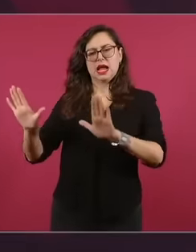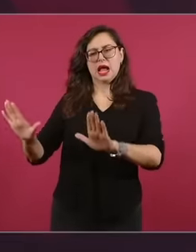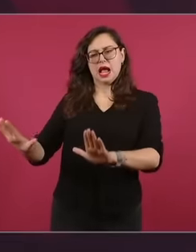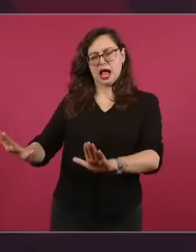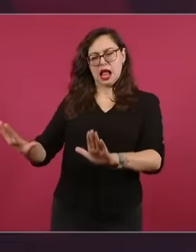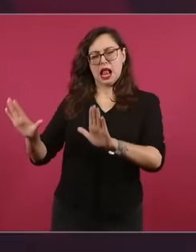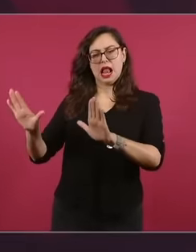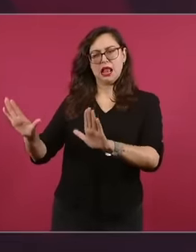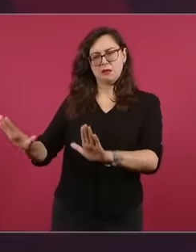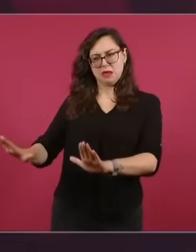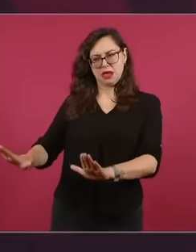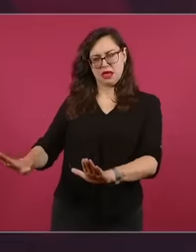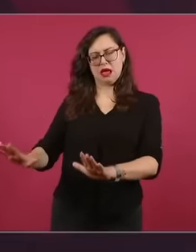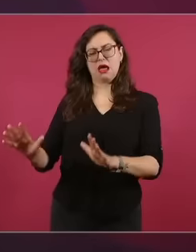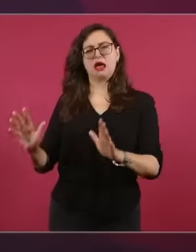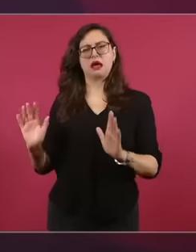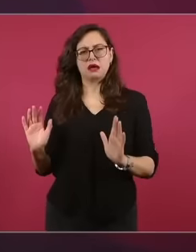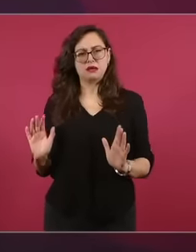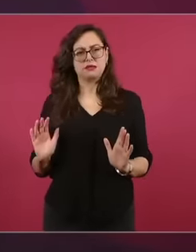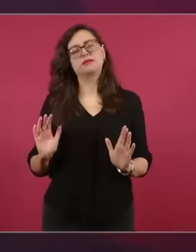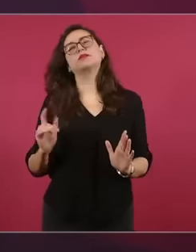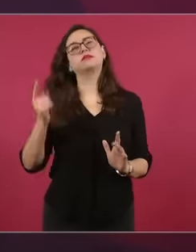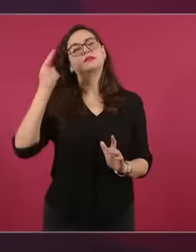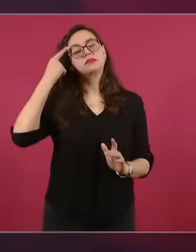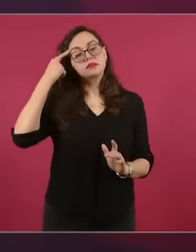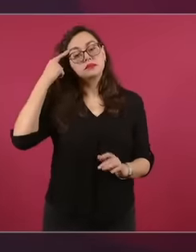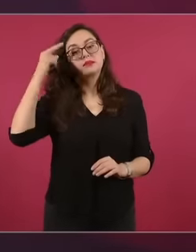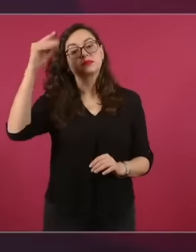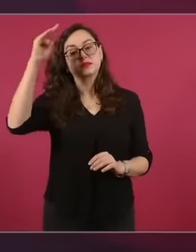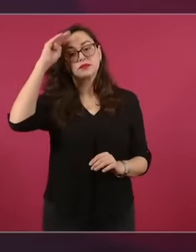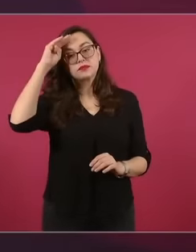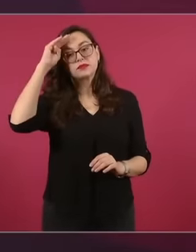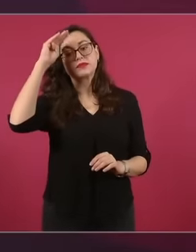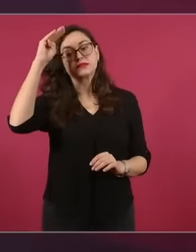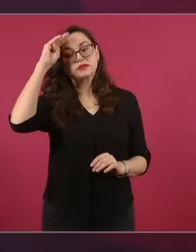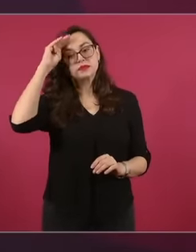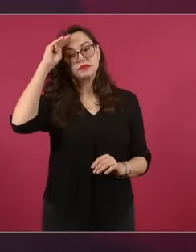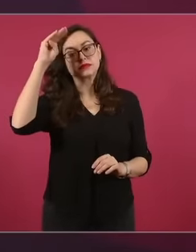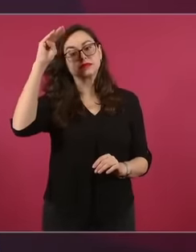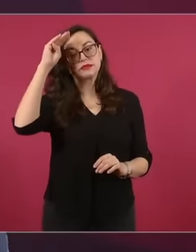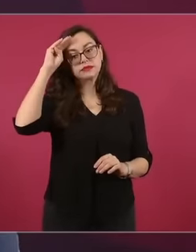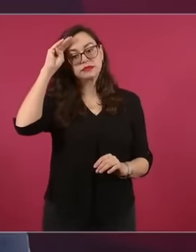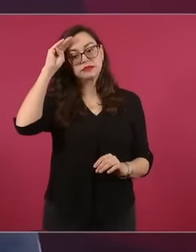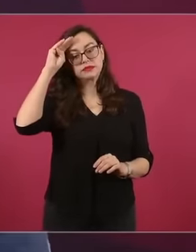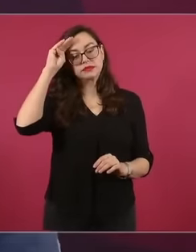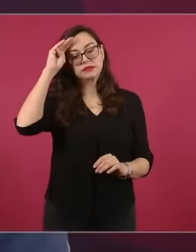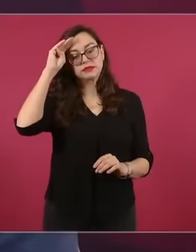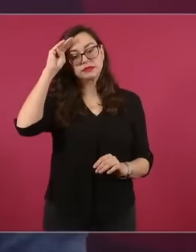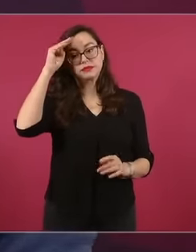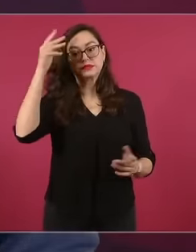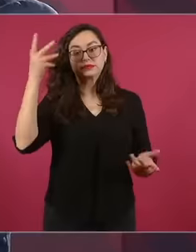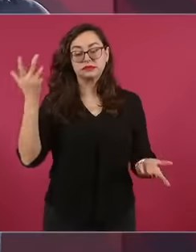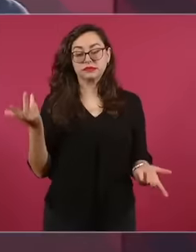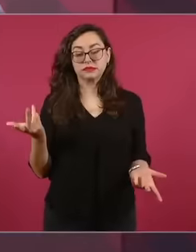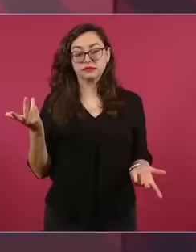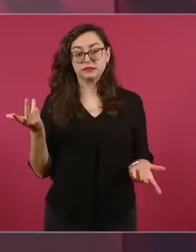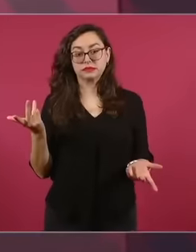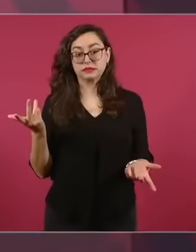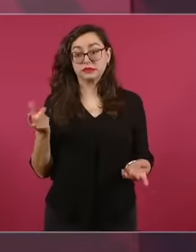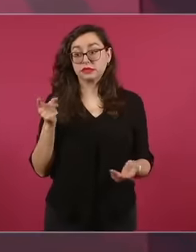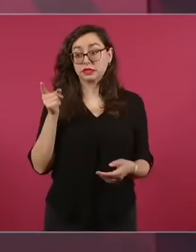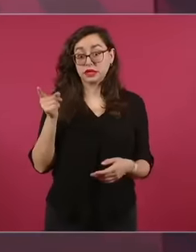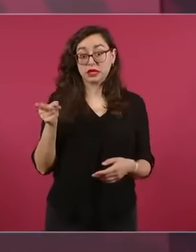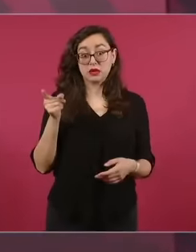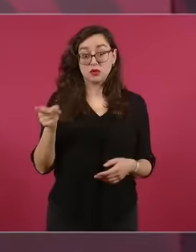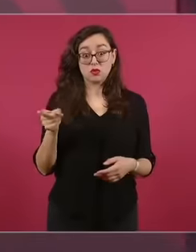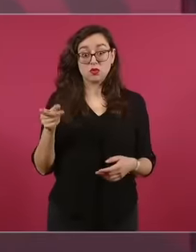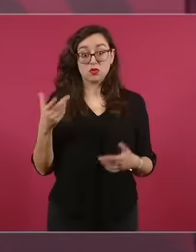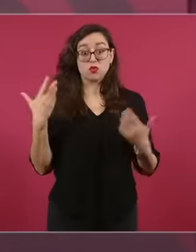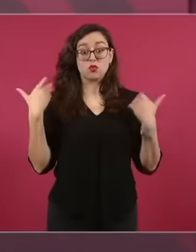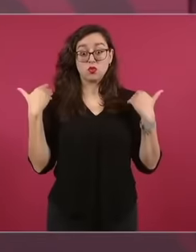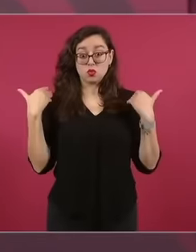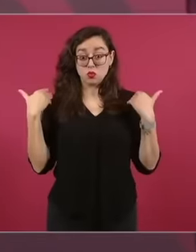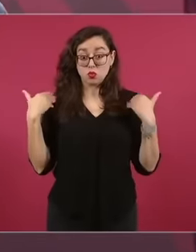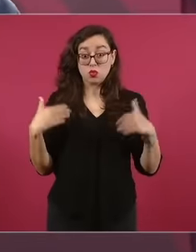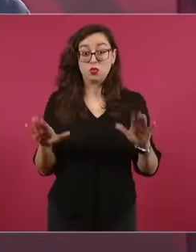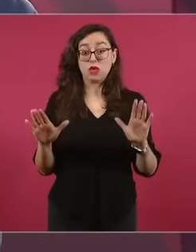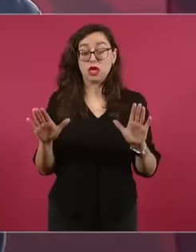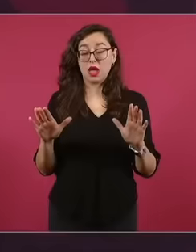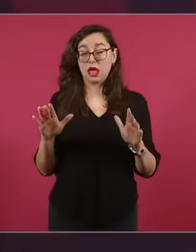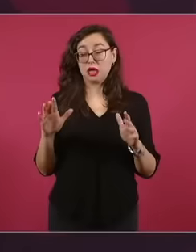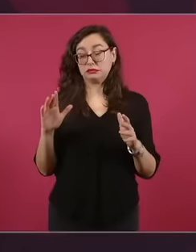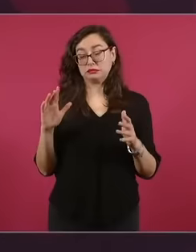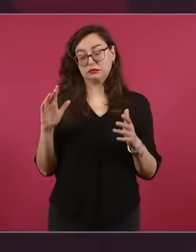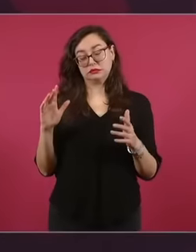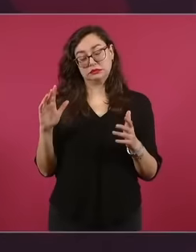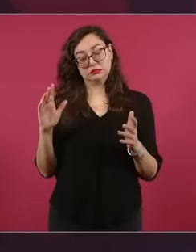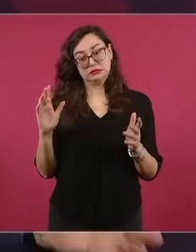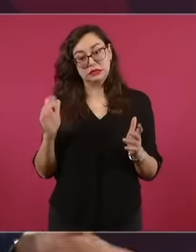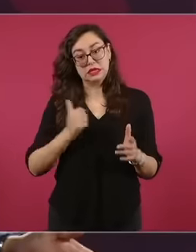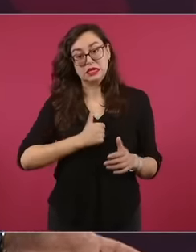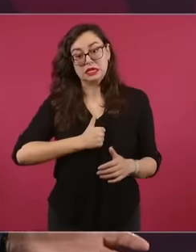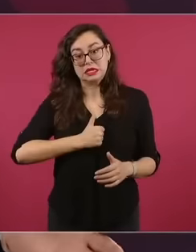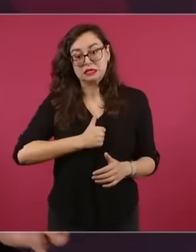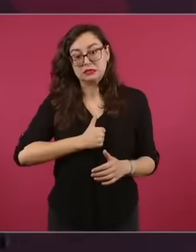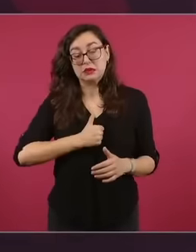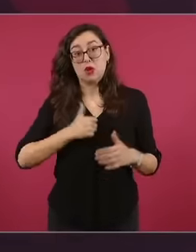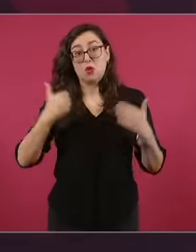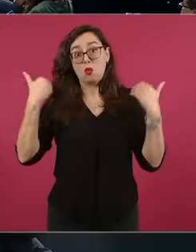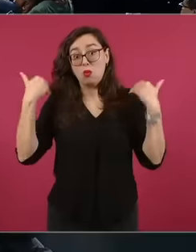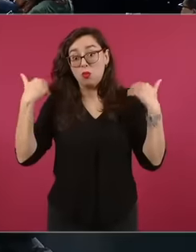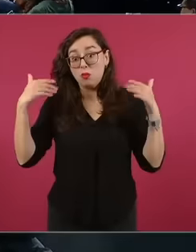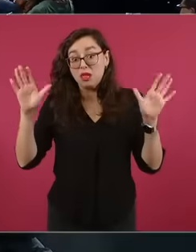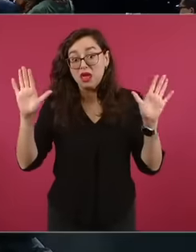if something serious had unfortunately happened to him, he would have lost his life.